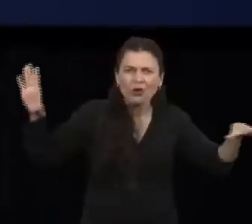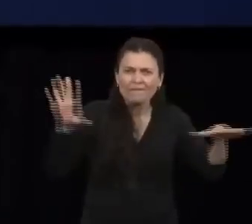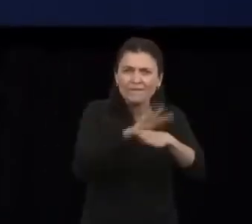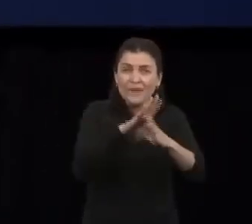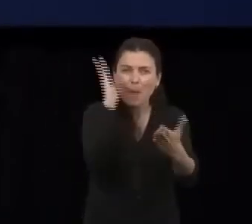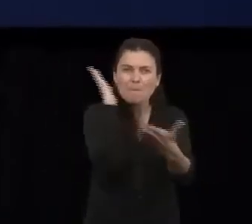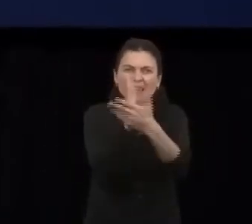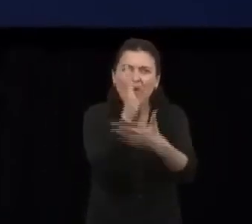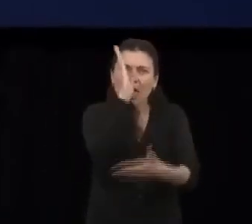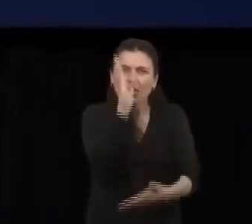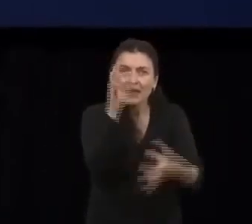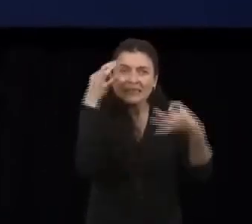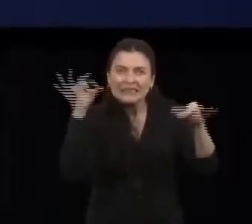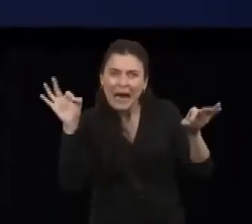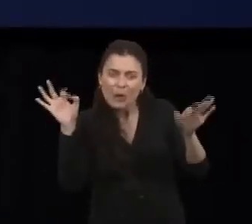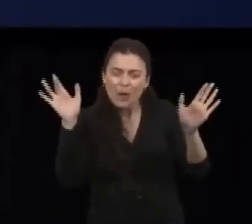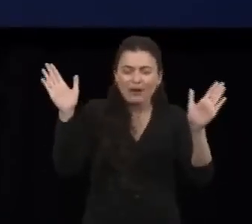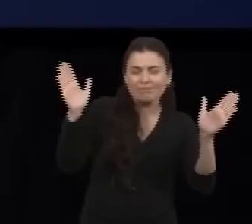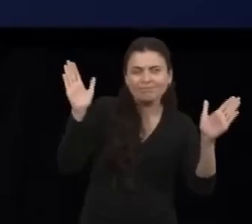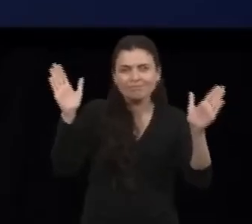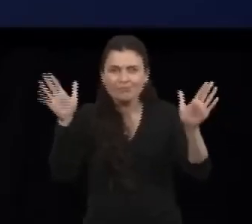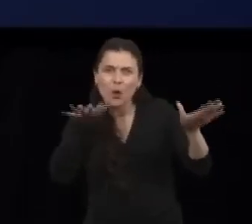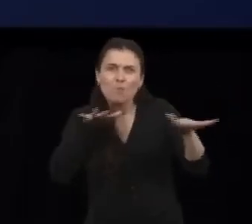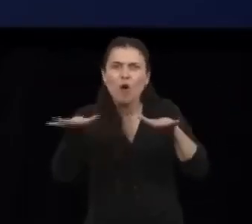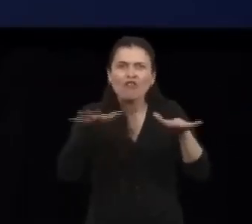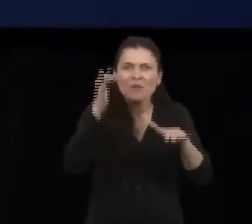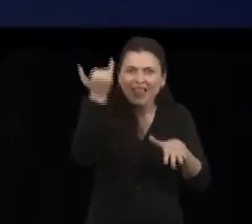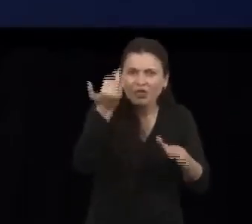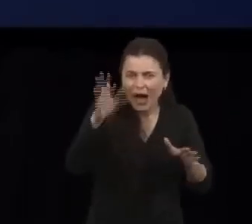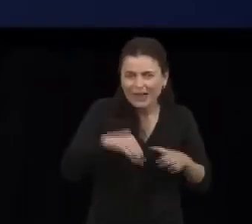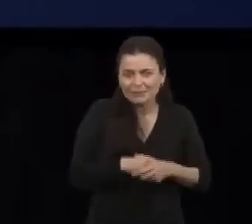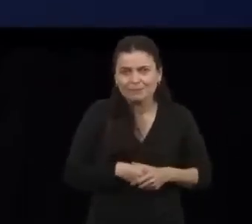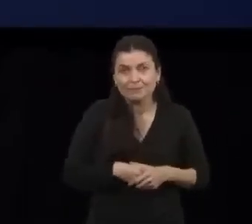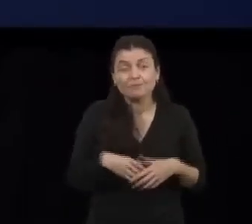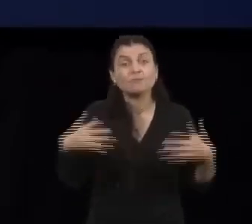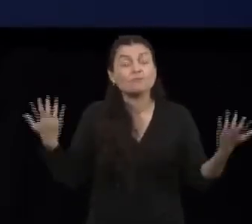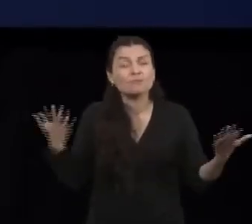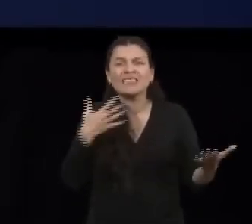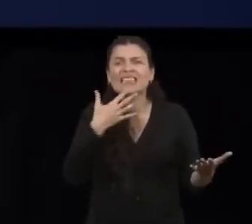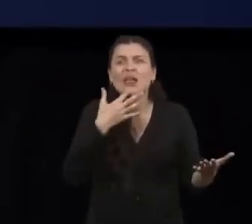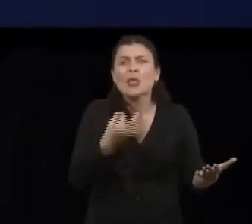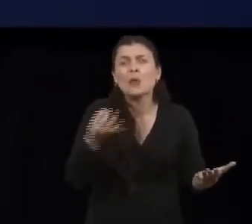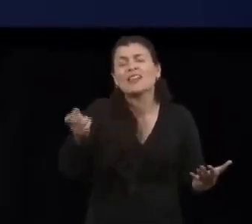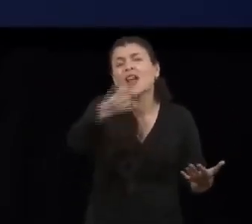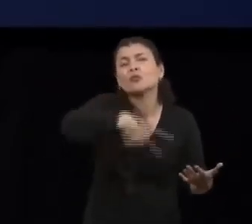So the reality, let's say, if you want,